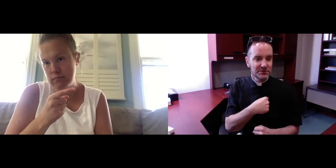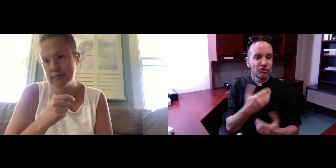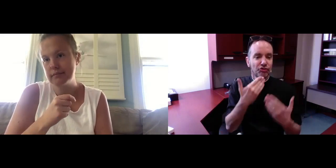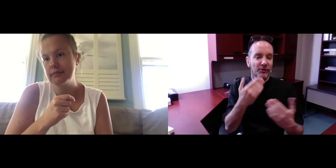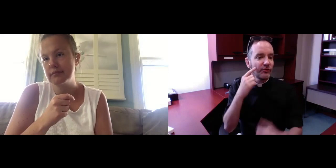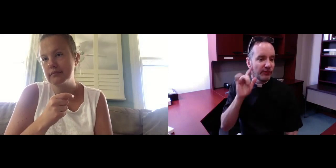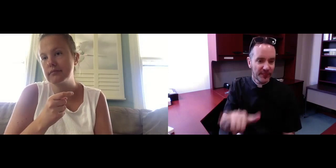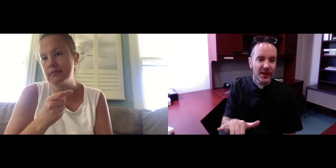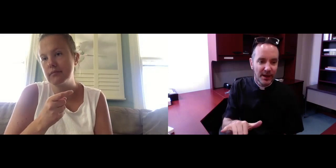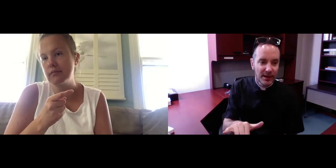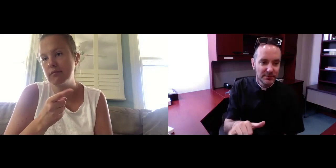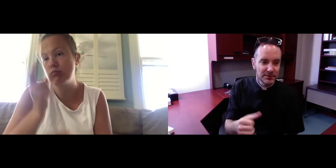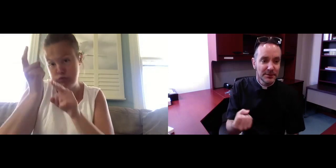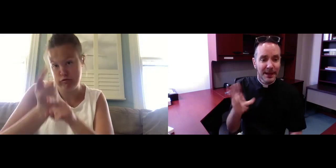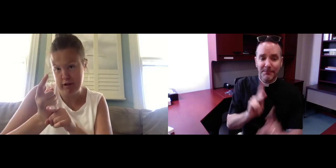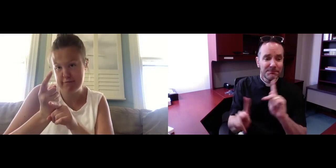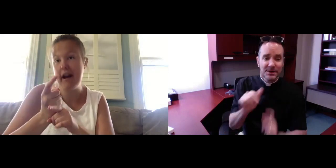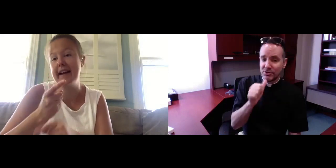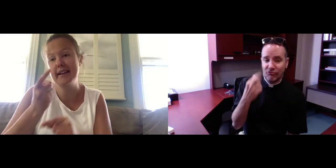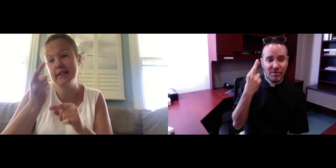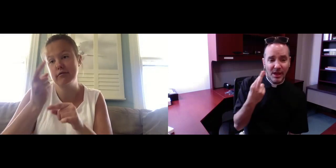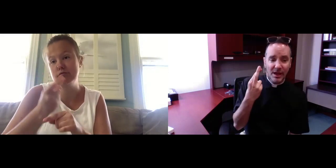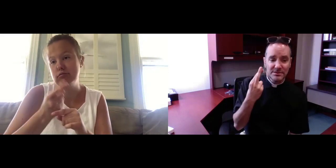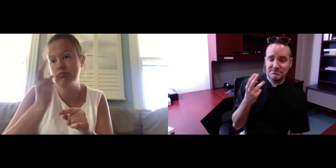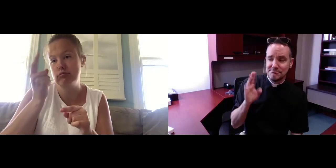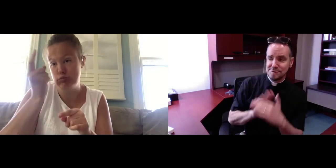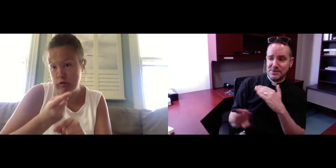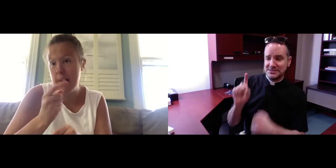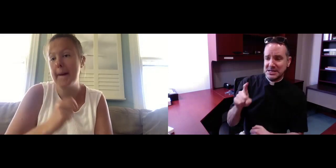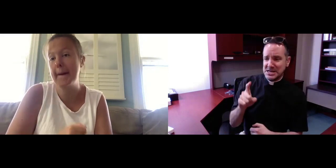basic needs are met, and you're grateful for that, right? You know, some people